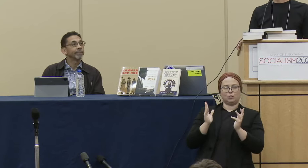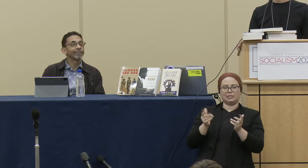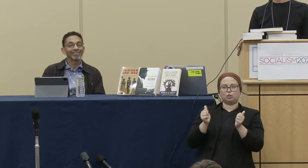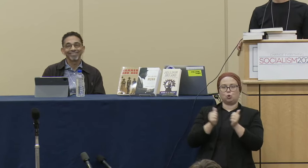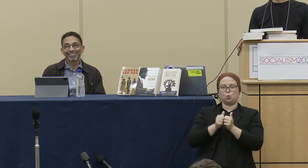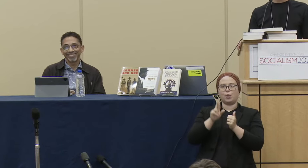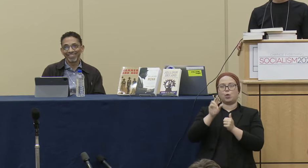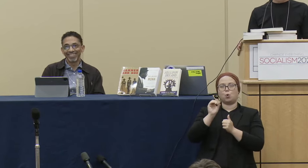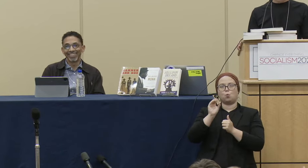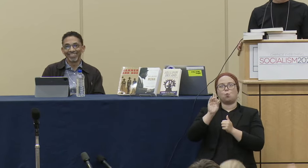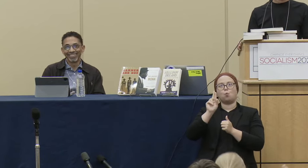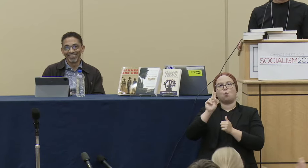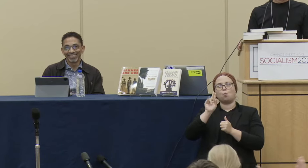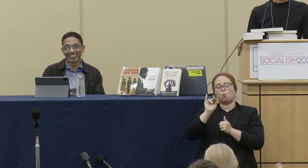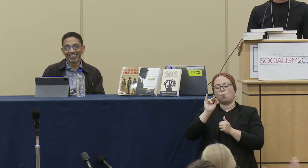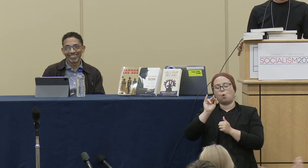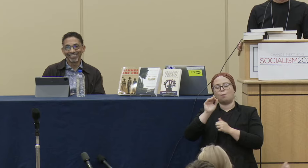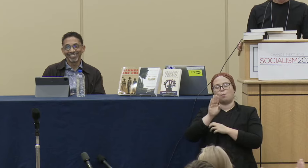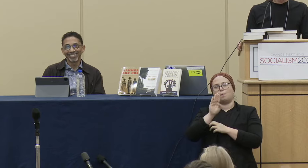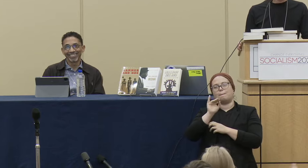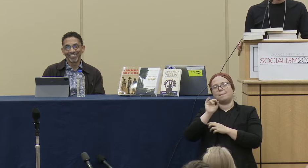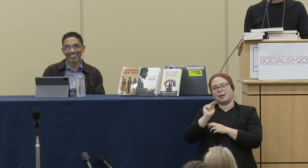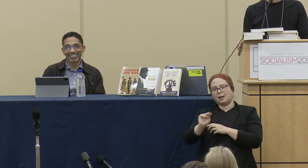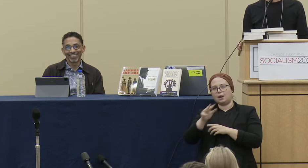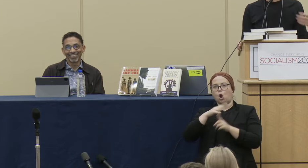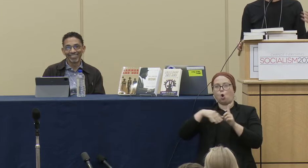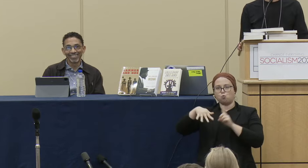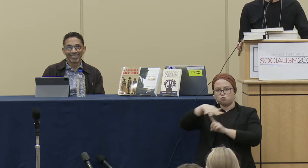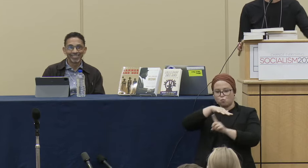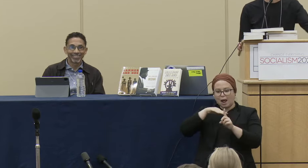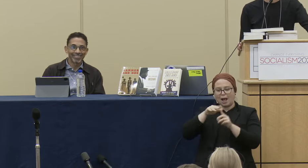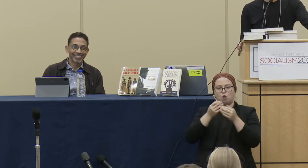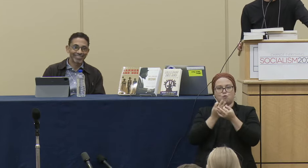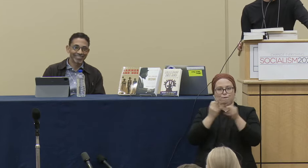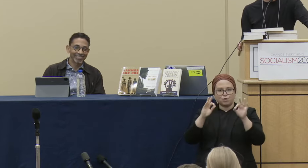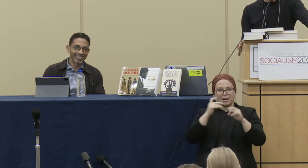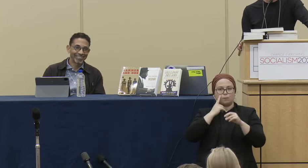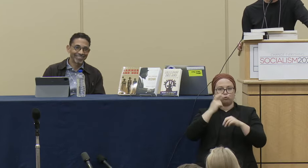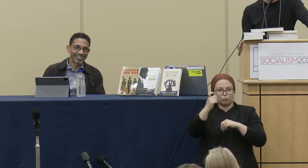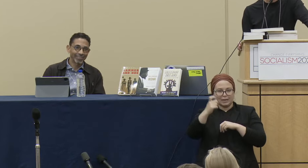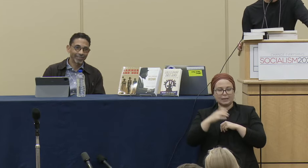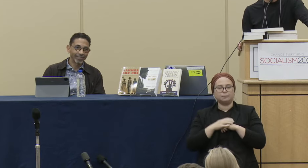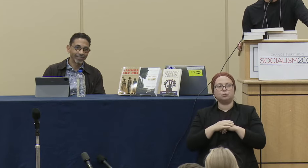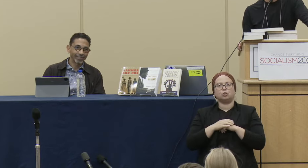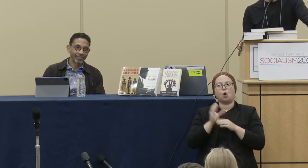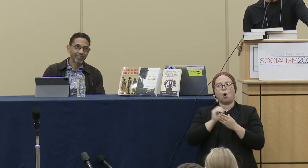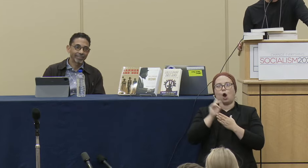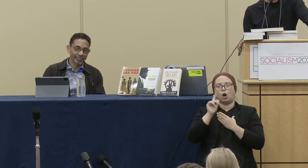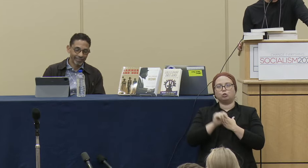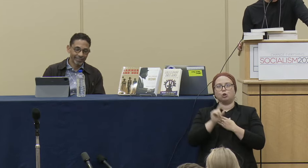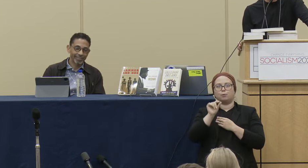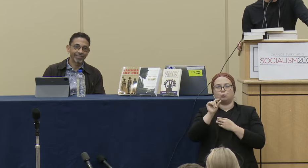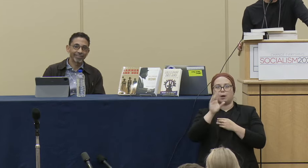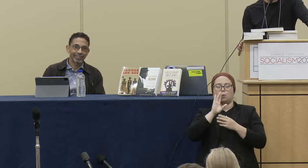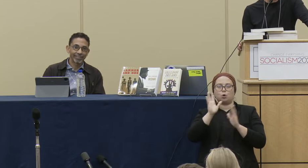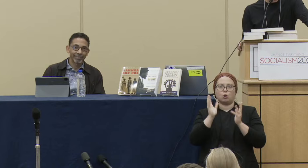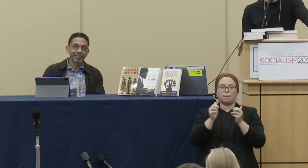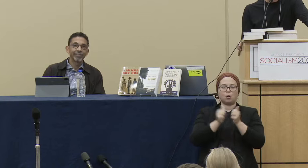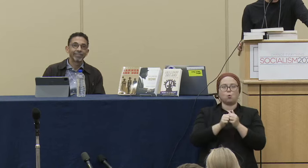months of conversations with Robin around "Freedom Dreams. "